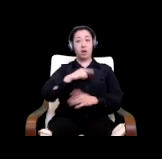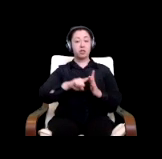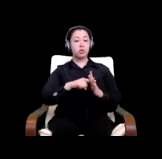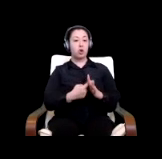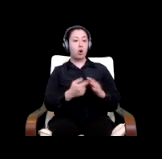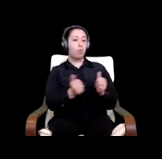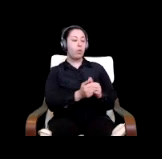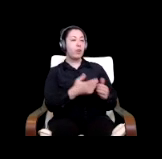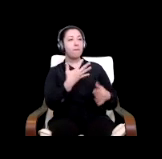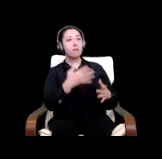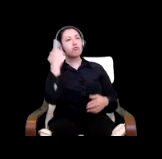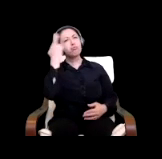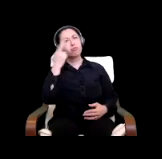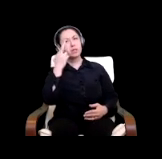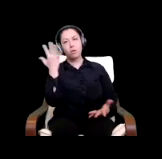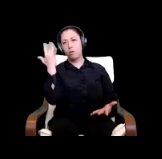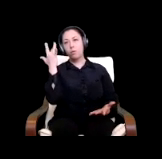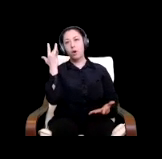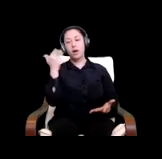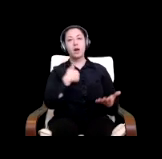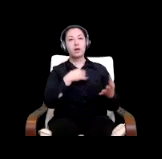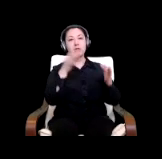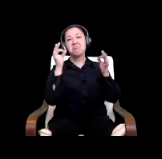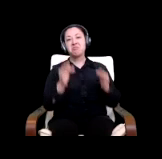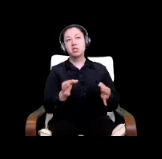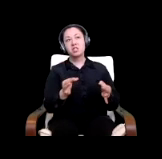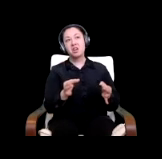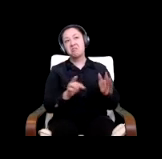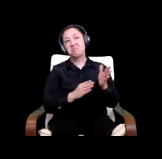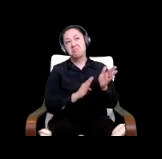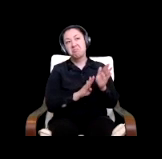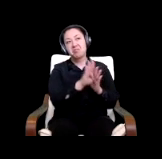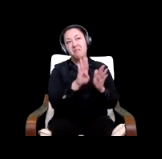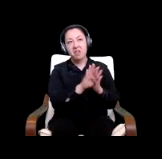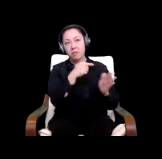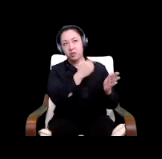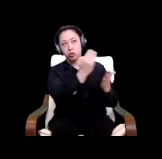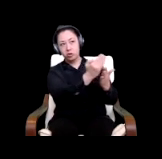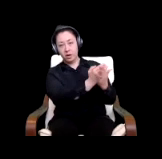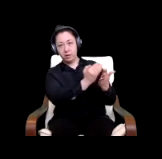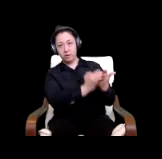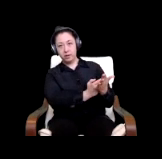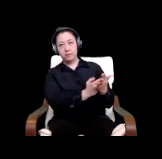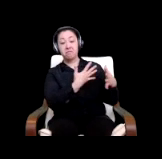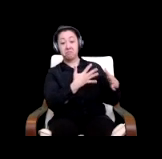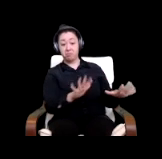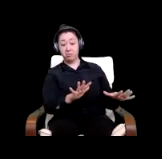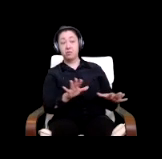the checklist and why we decided to develop this grid I will briefly talk about how we